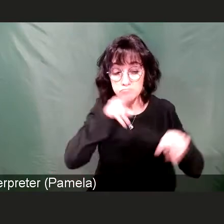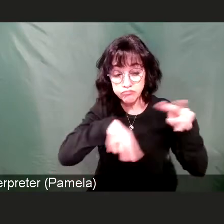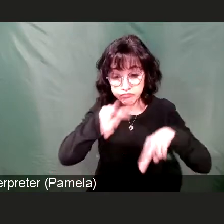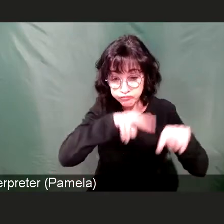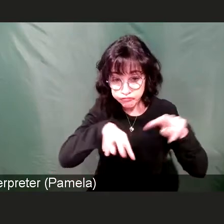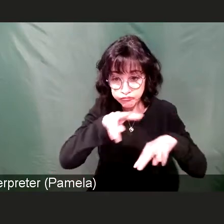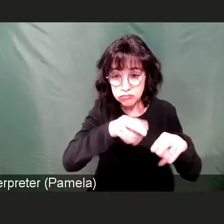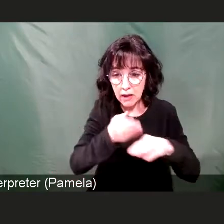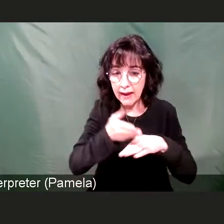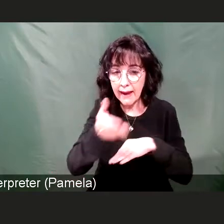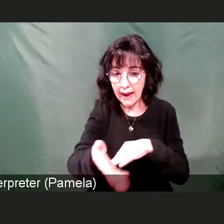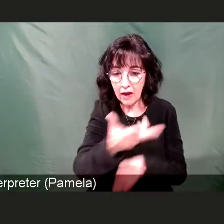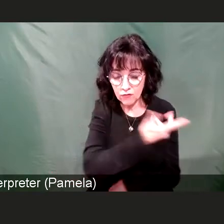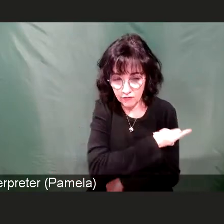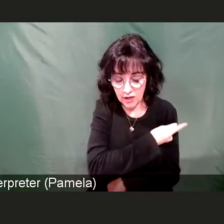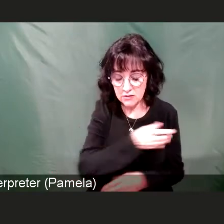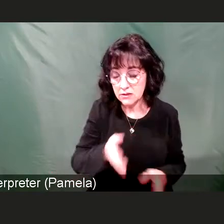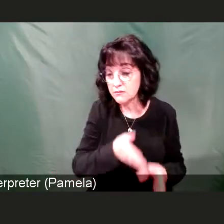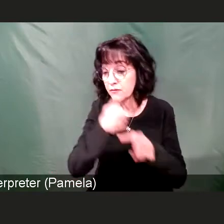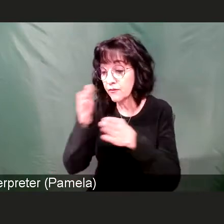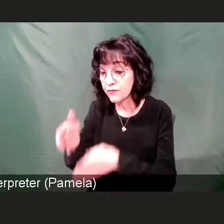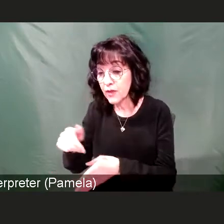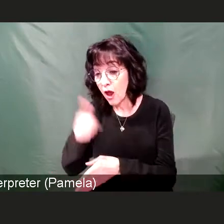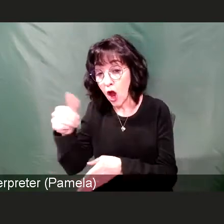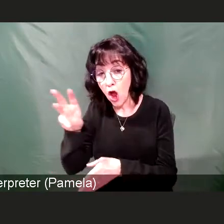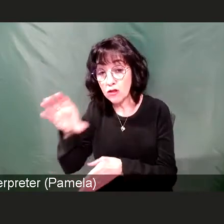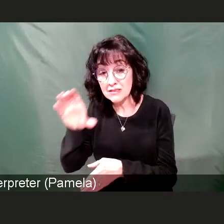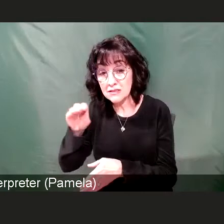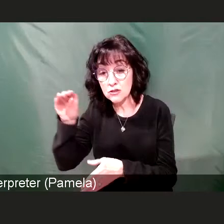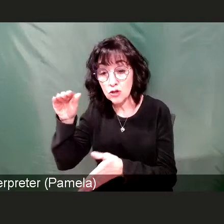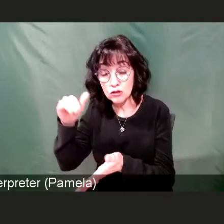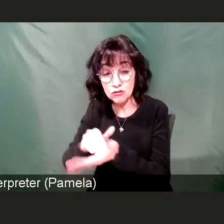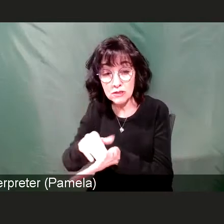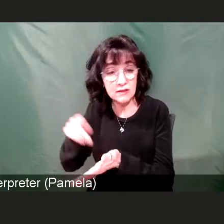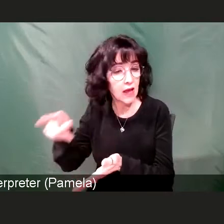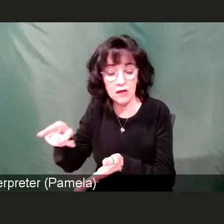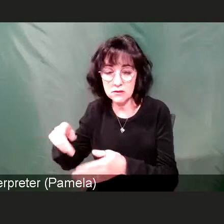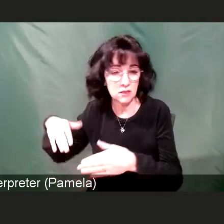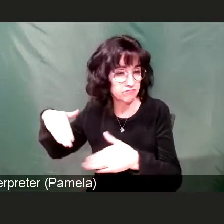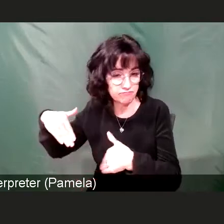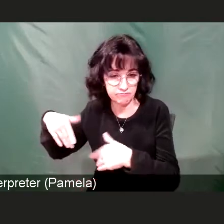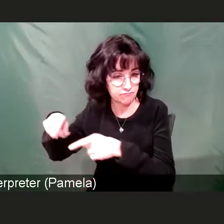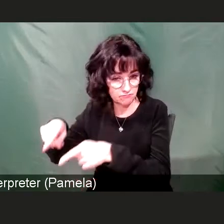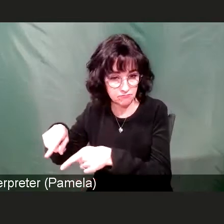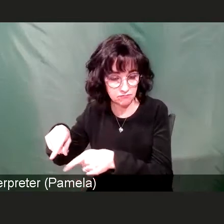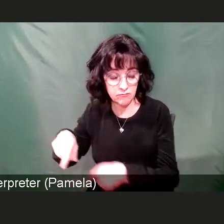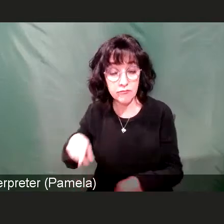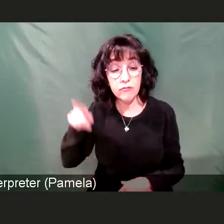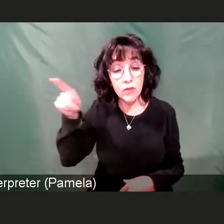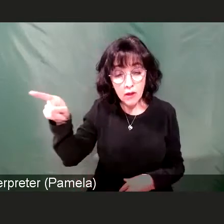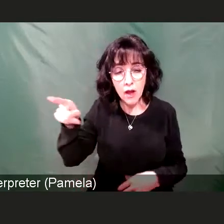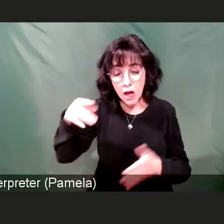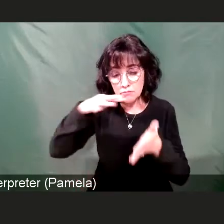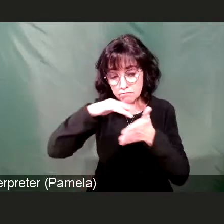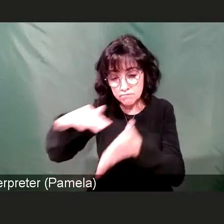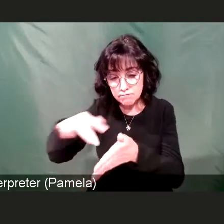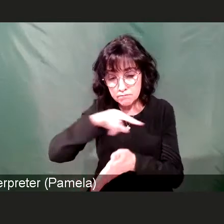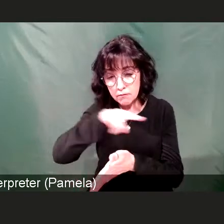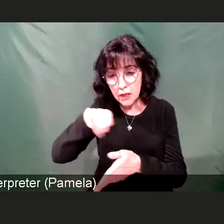And they followed these people. And they follow the ones who were vaccinated after their first dose and after their second dose.